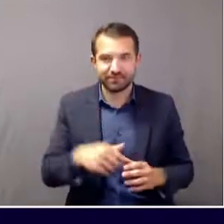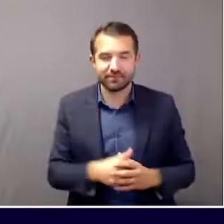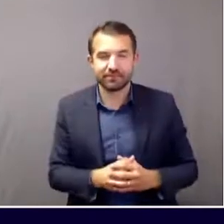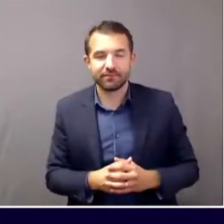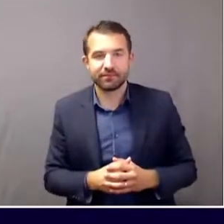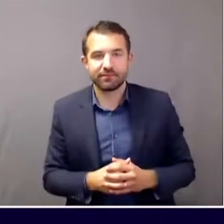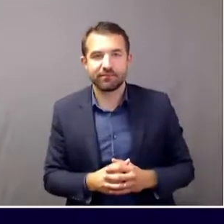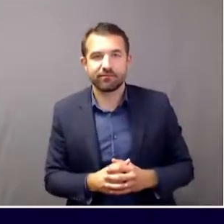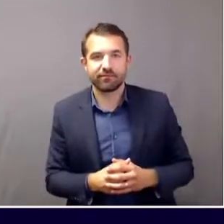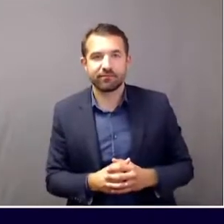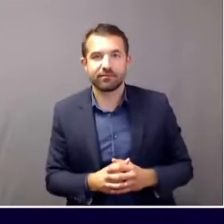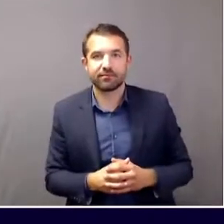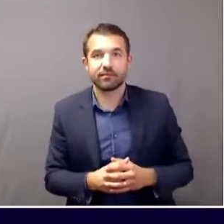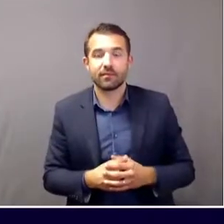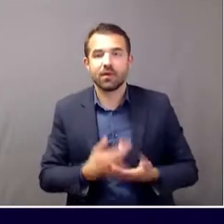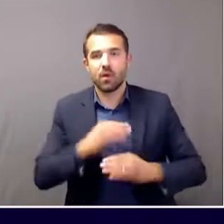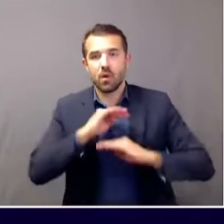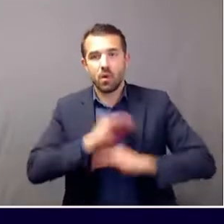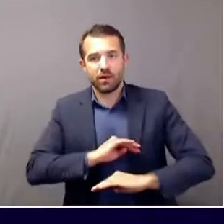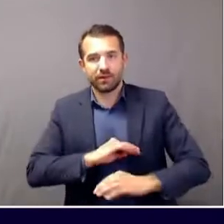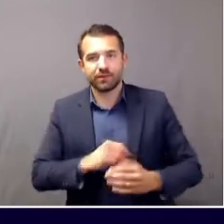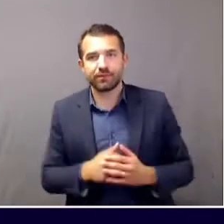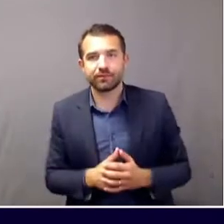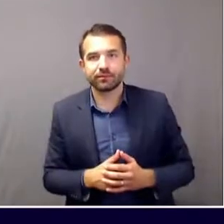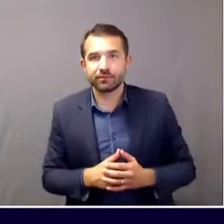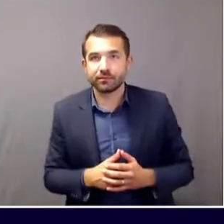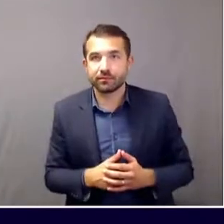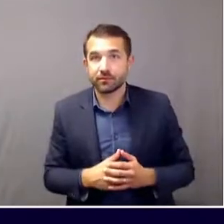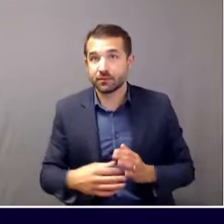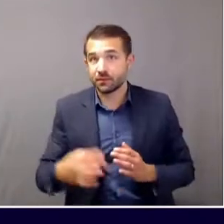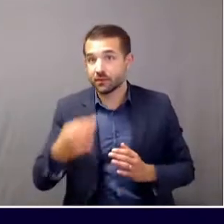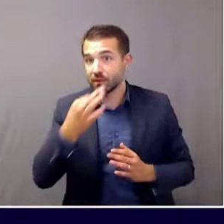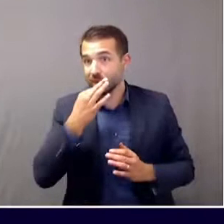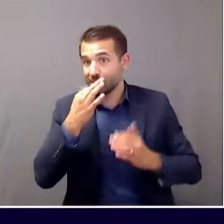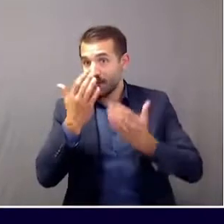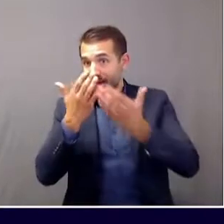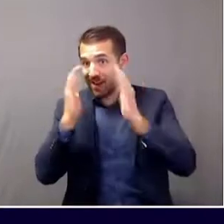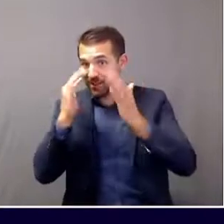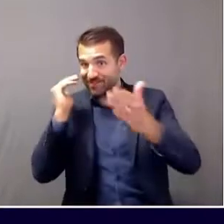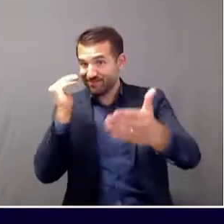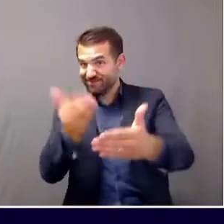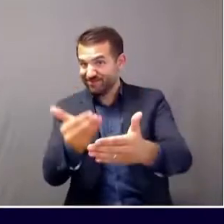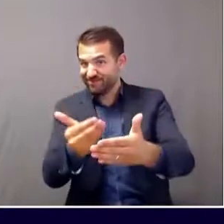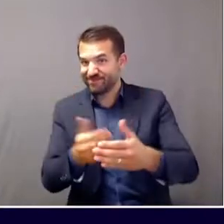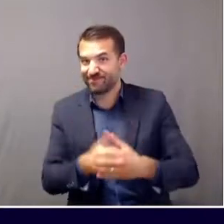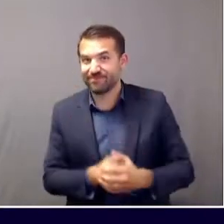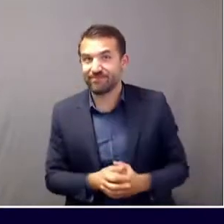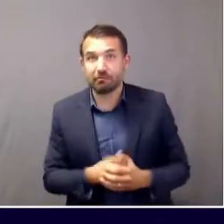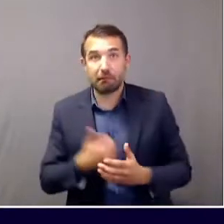good news there okay so how do is coming up it's just around